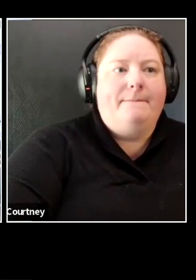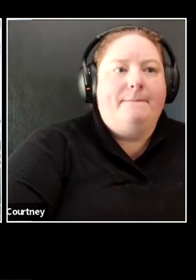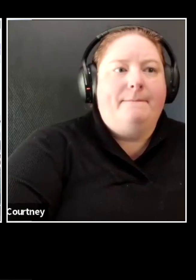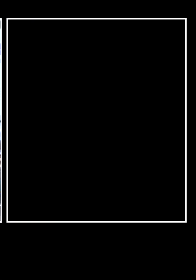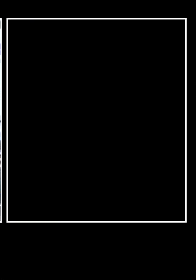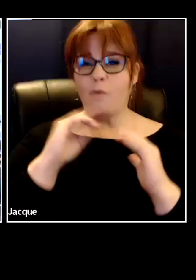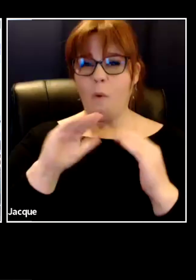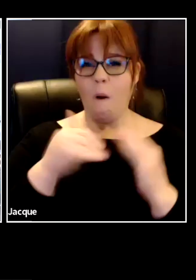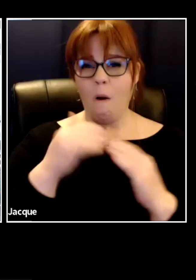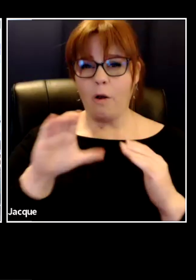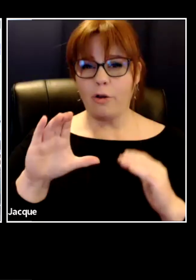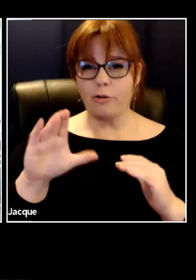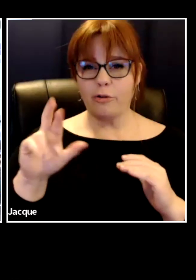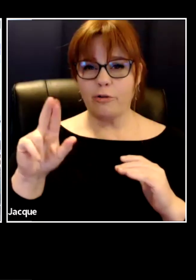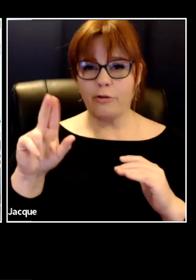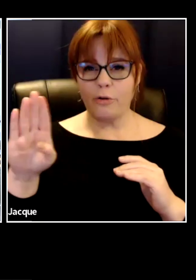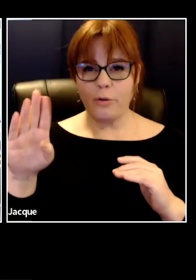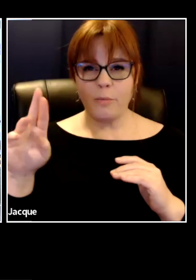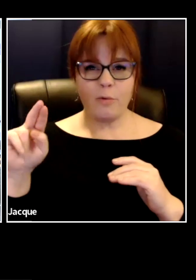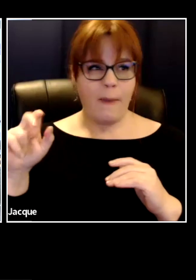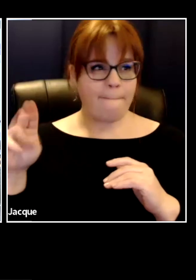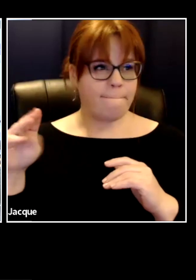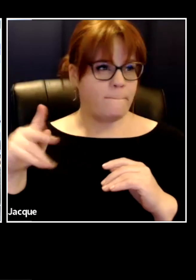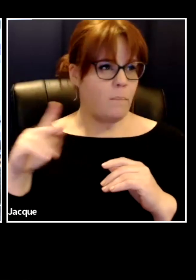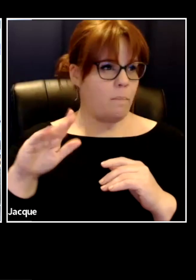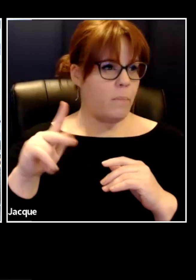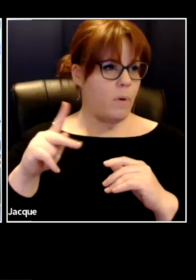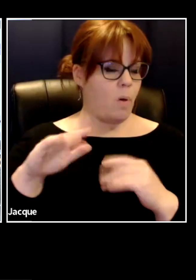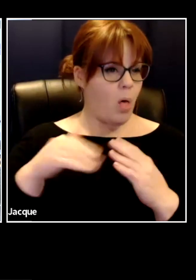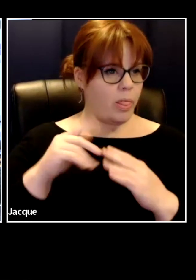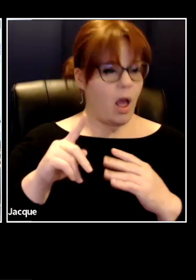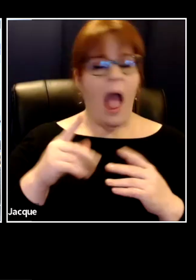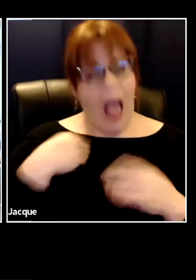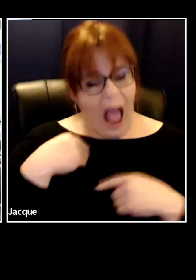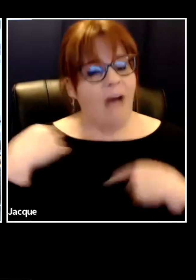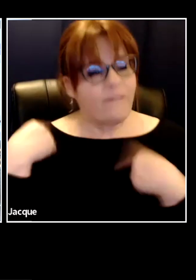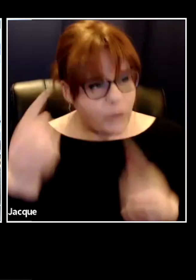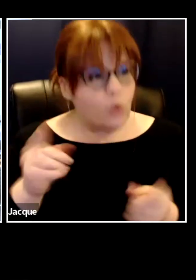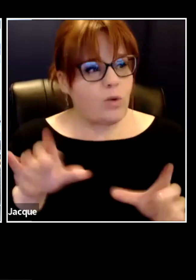thousands. Yes. Yeah, that's exactly. I mean, h have you done that? Will you do that? Oh,